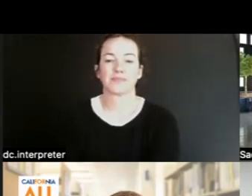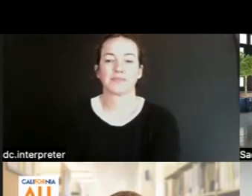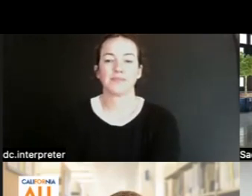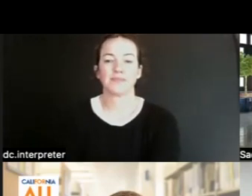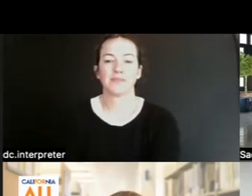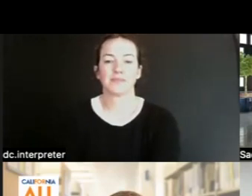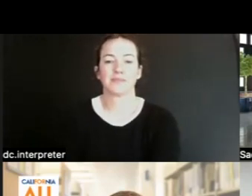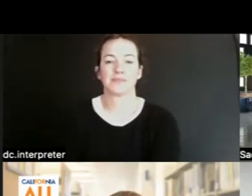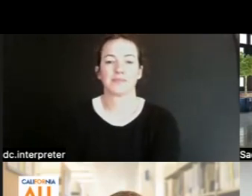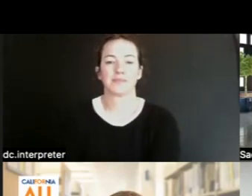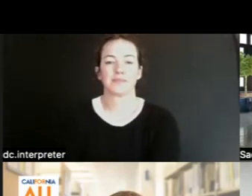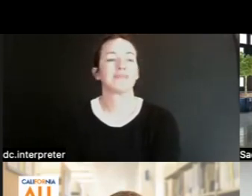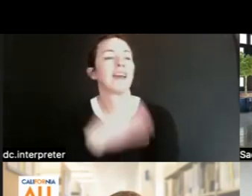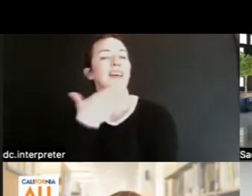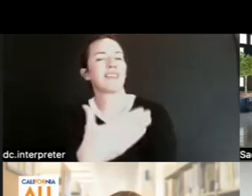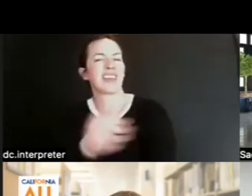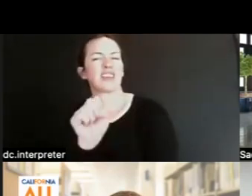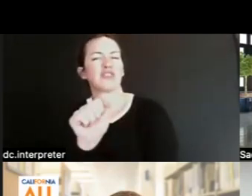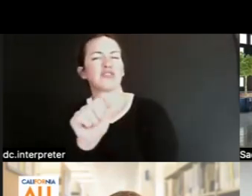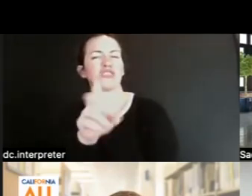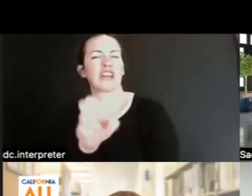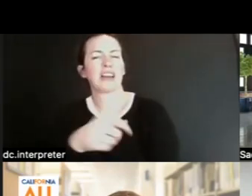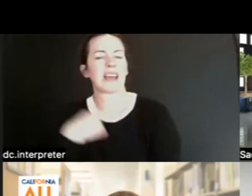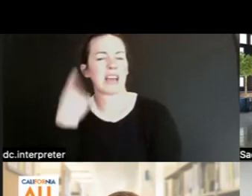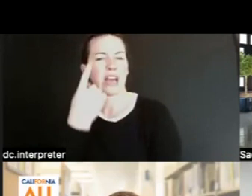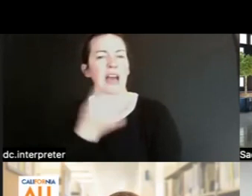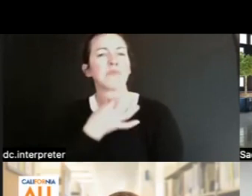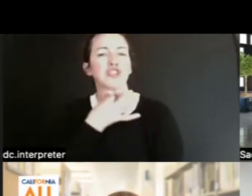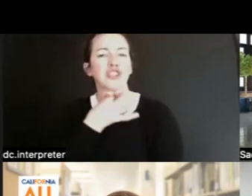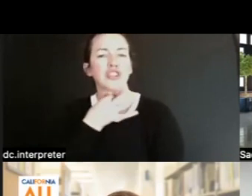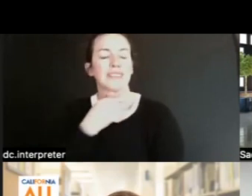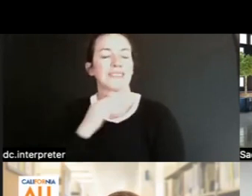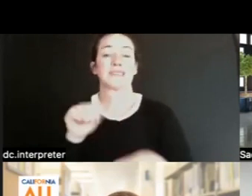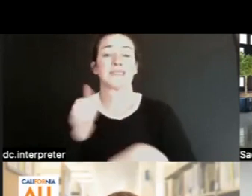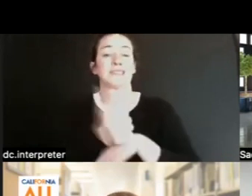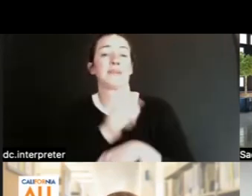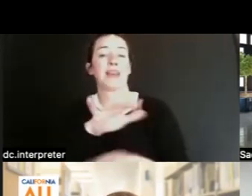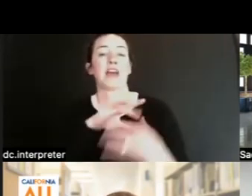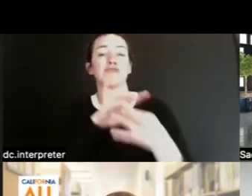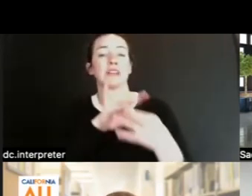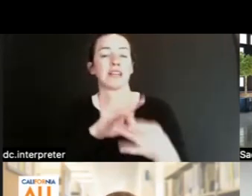Thank you, Sade. I was I'm curious, in building those relationships. One of the things that